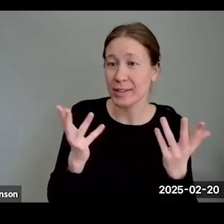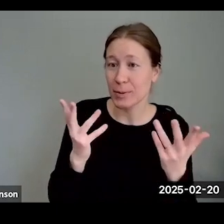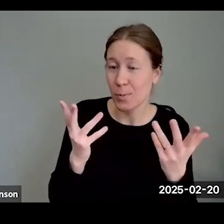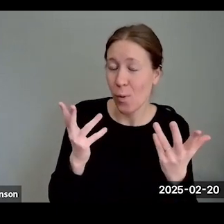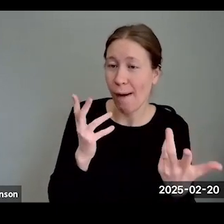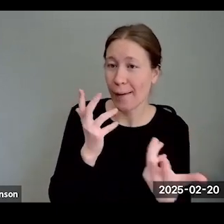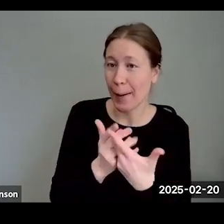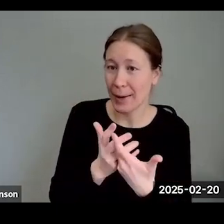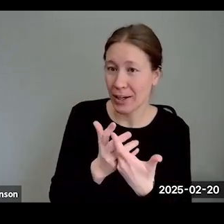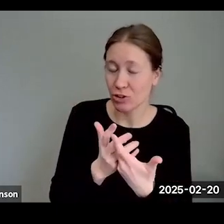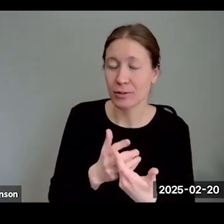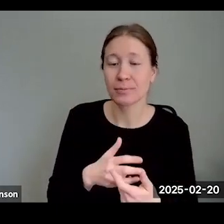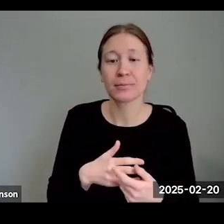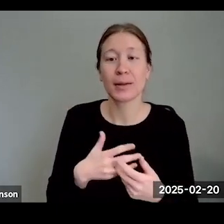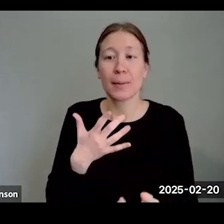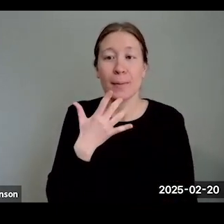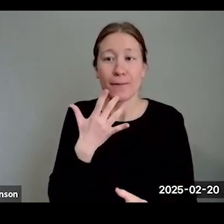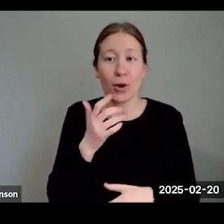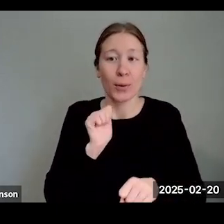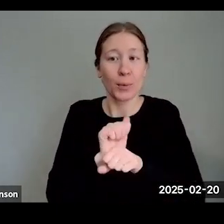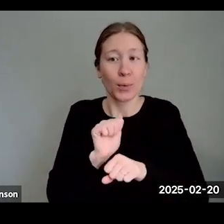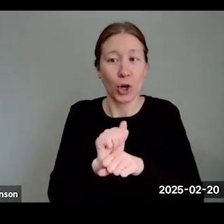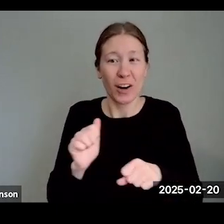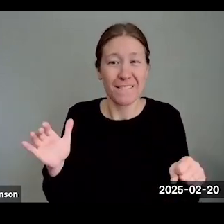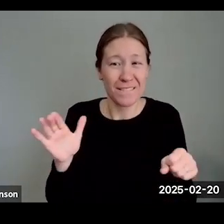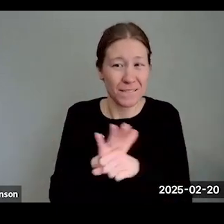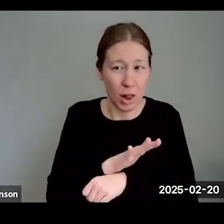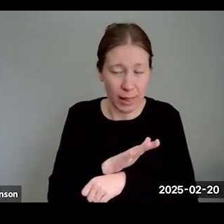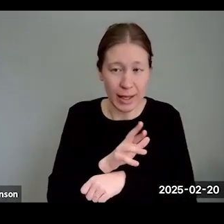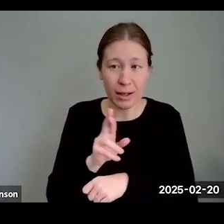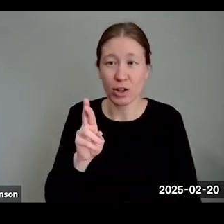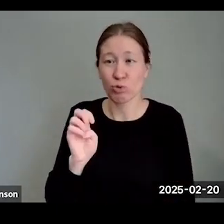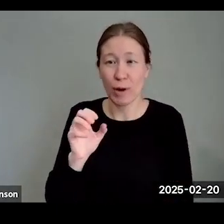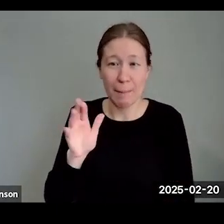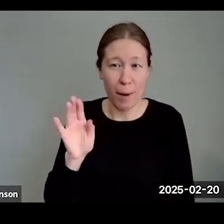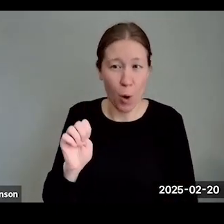They want to be able to work fully remote because the employee reported having more control over their